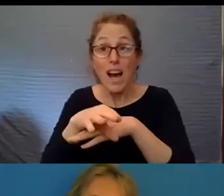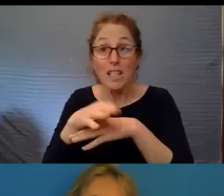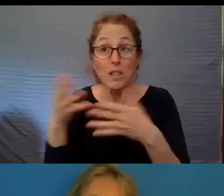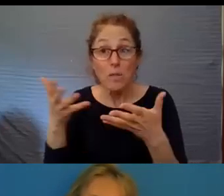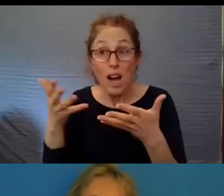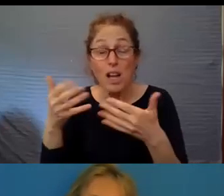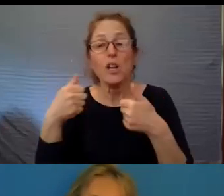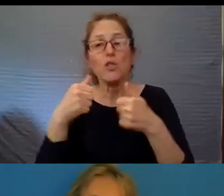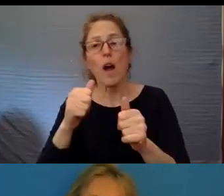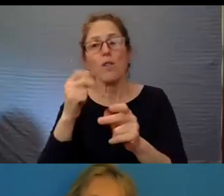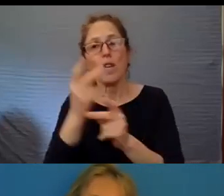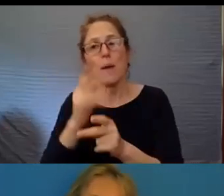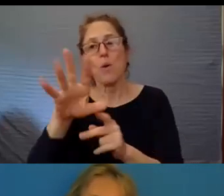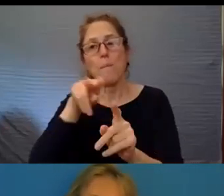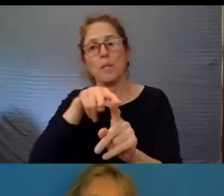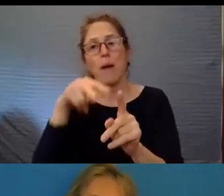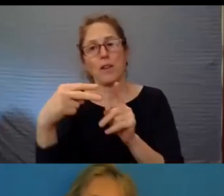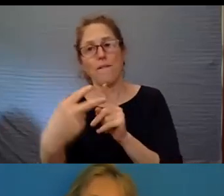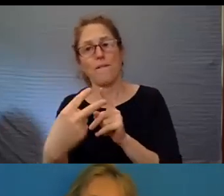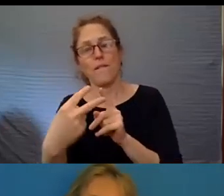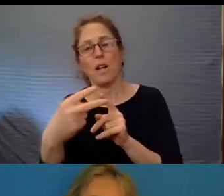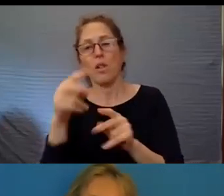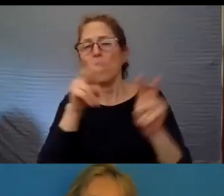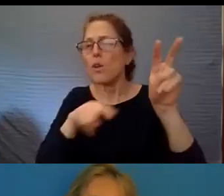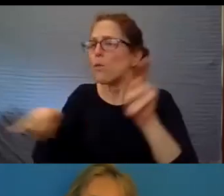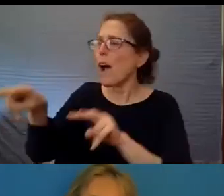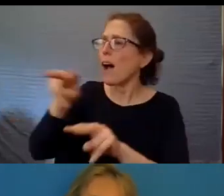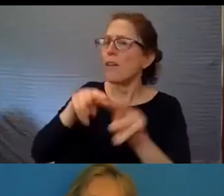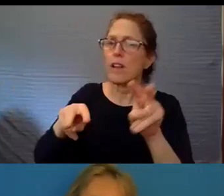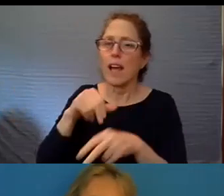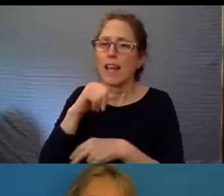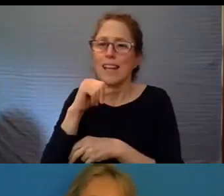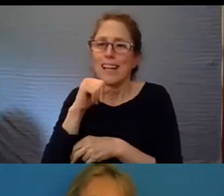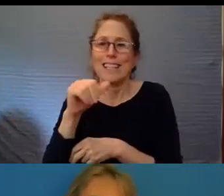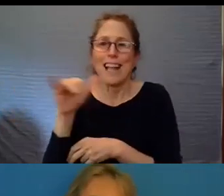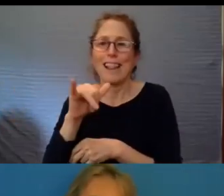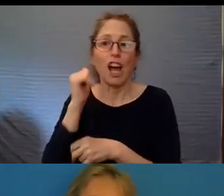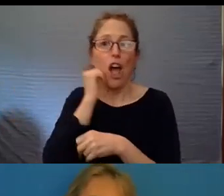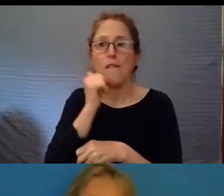Try to look around and, you know, it's not a matter of, like, everybody has worse problems than you.